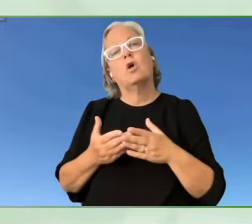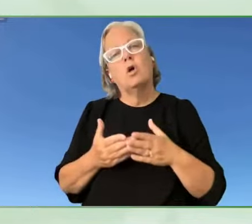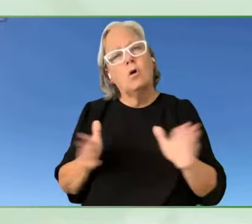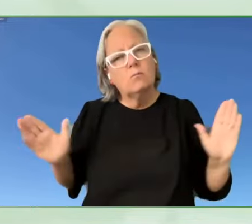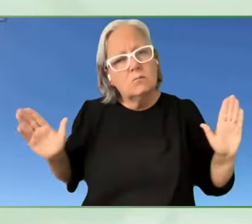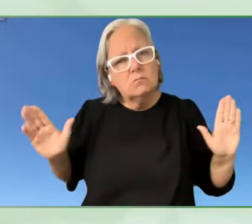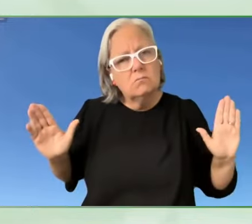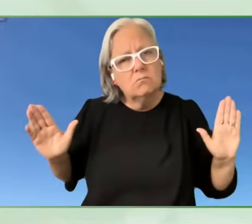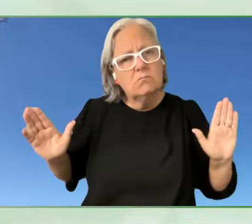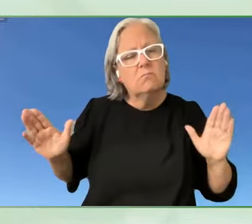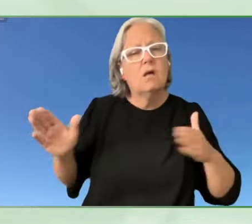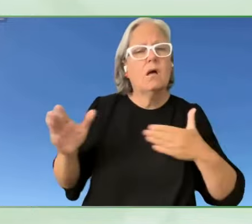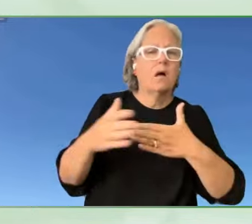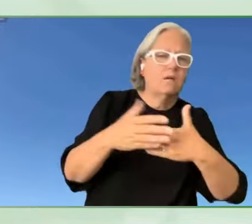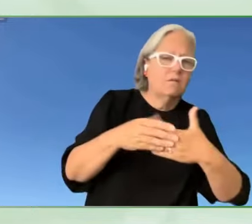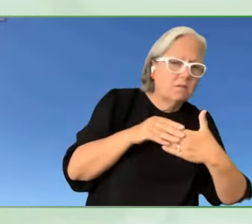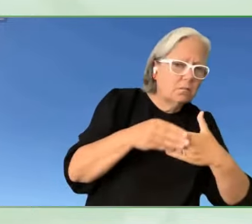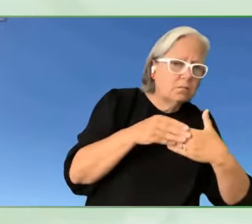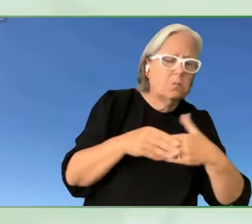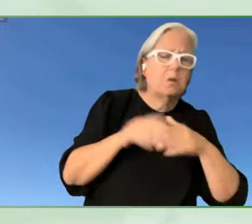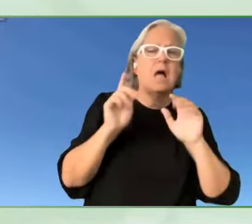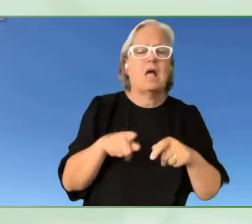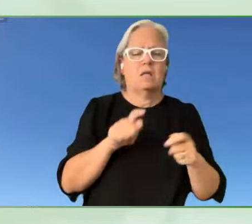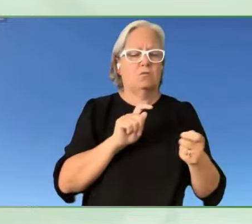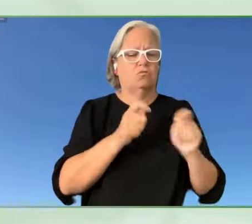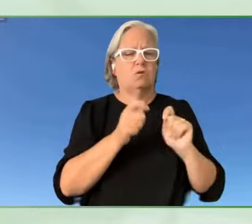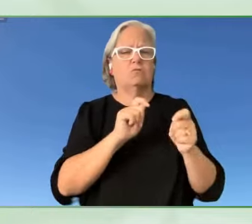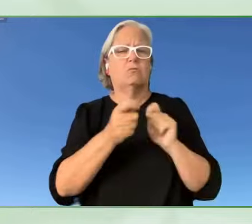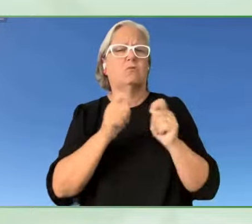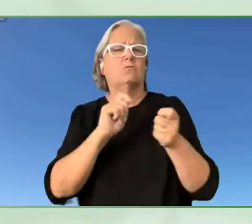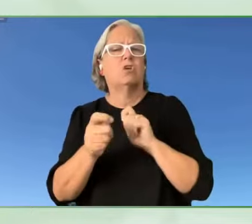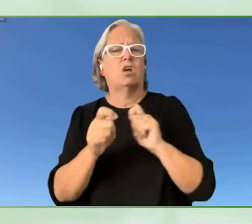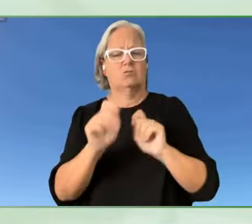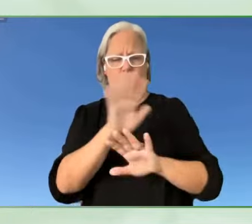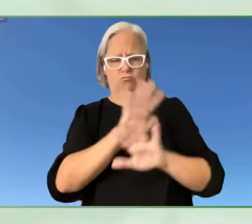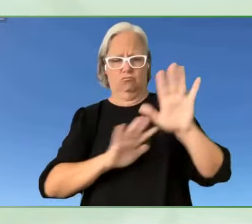changes. It is a different dialect.